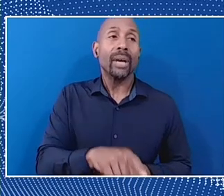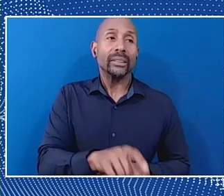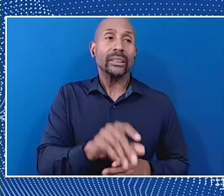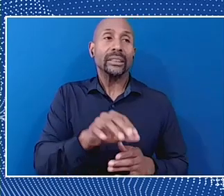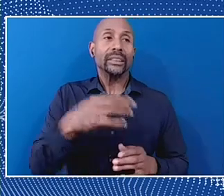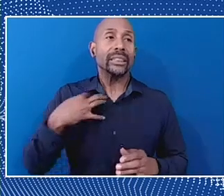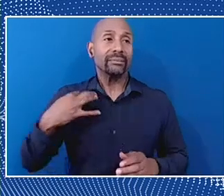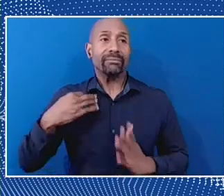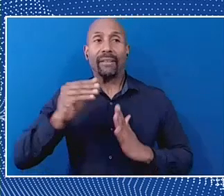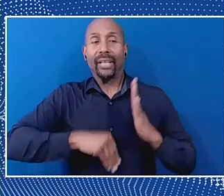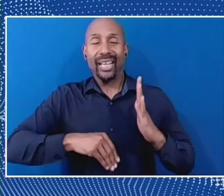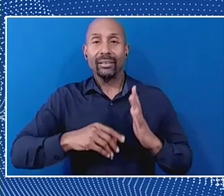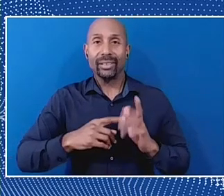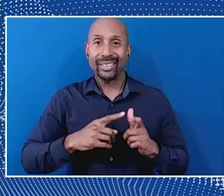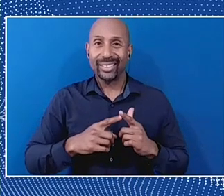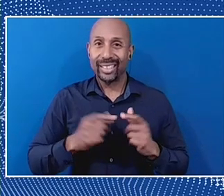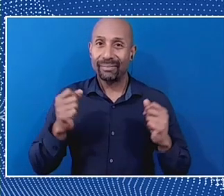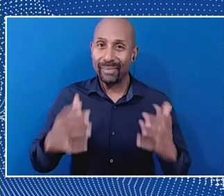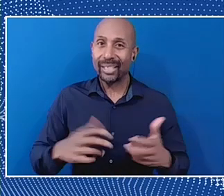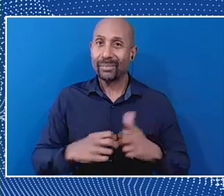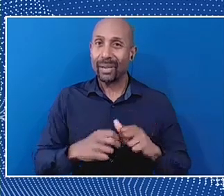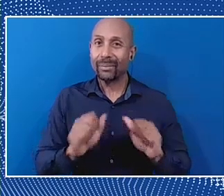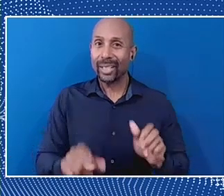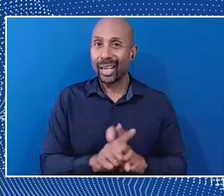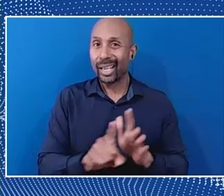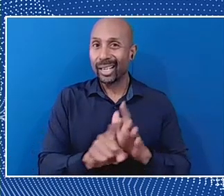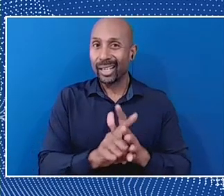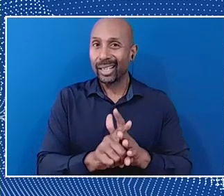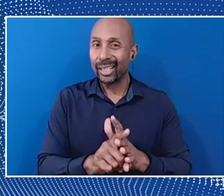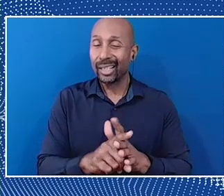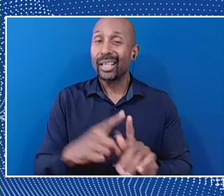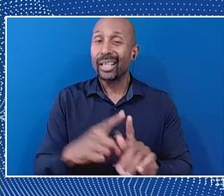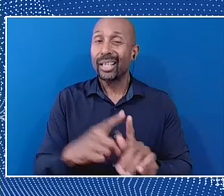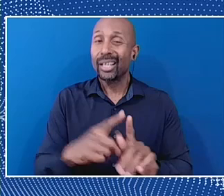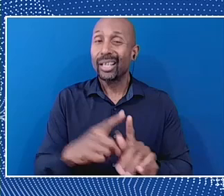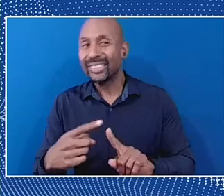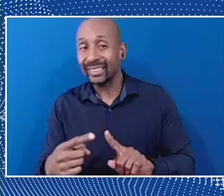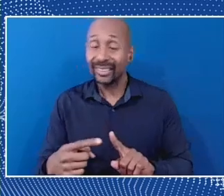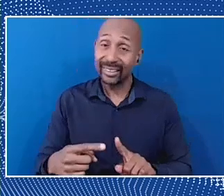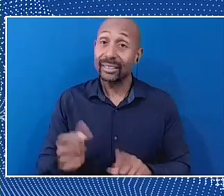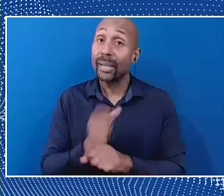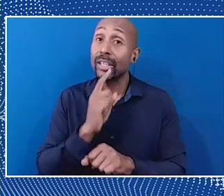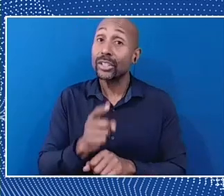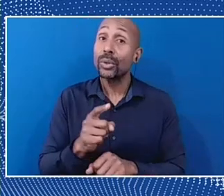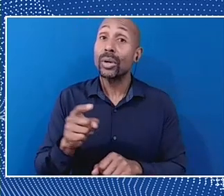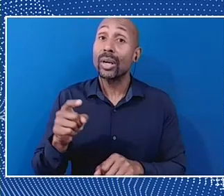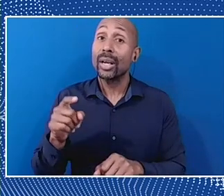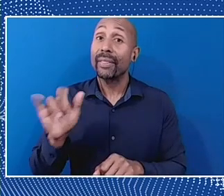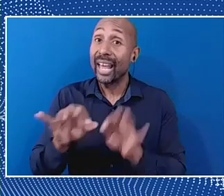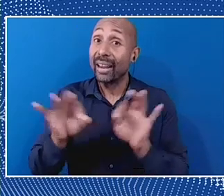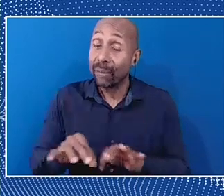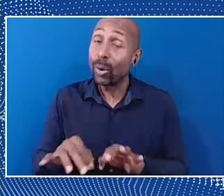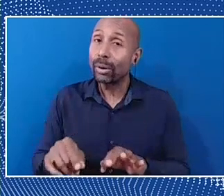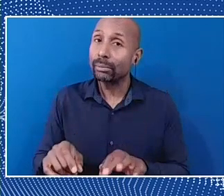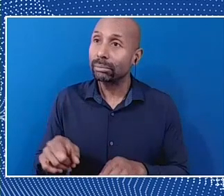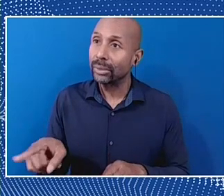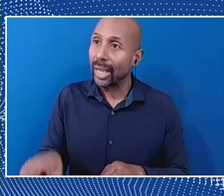getting into the hands of everybody that's eligible. Because I know that, you know, I still have people coming to me every day